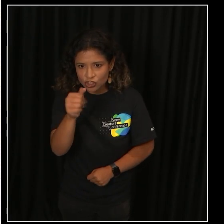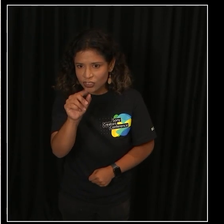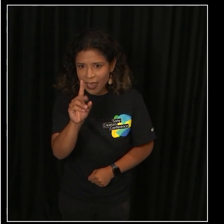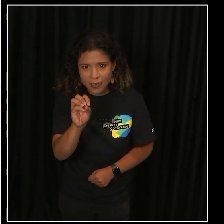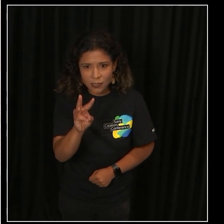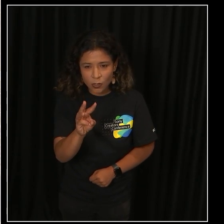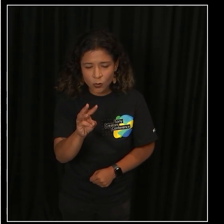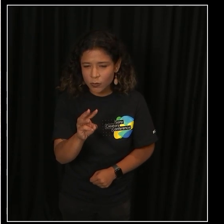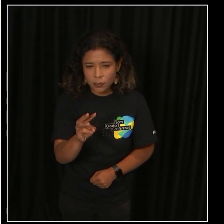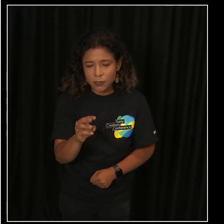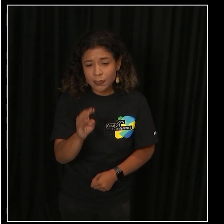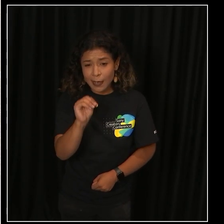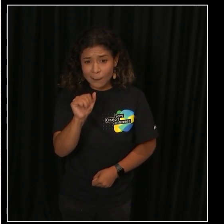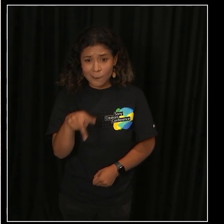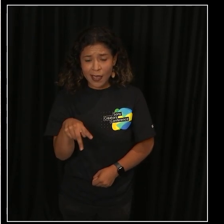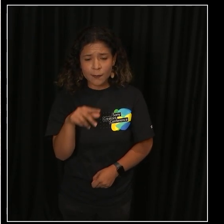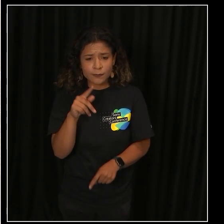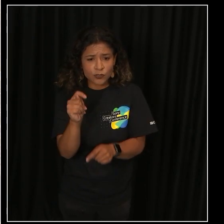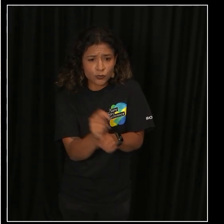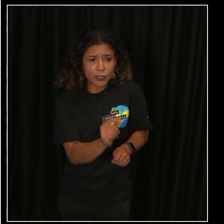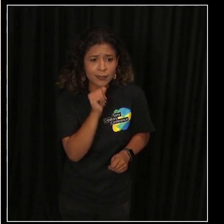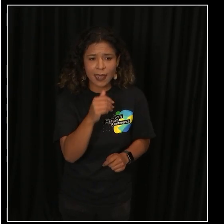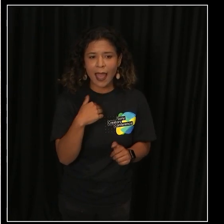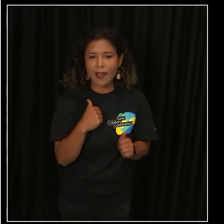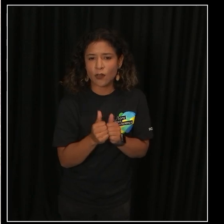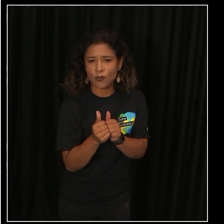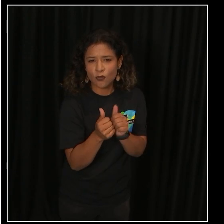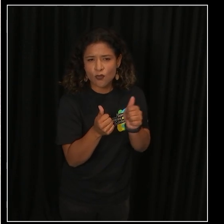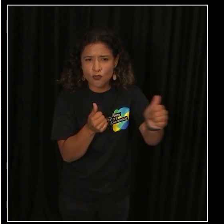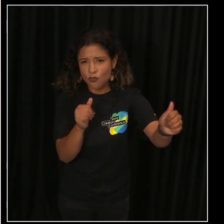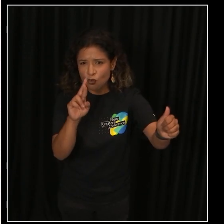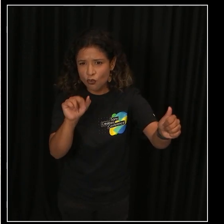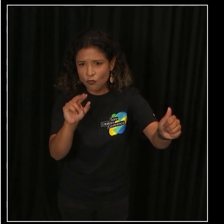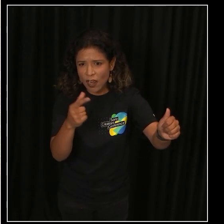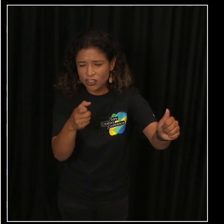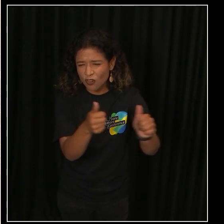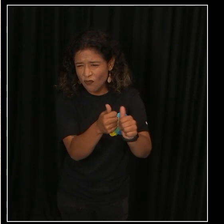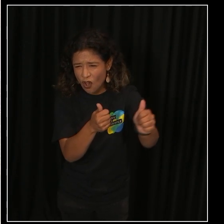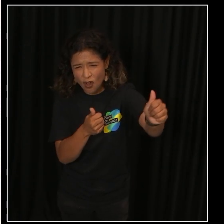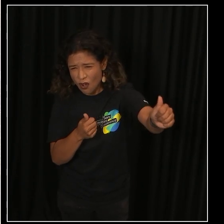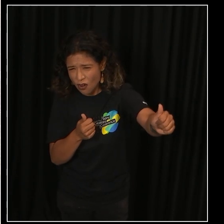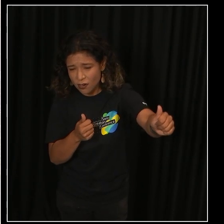so what actually happens in this shot, almost all of the shadowing of the trees